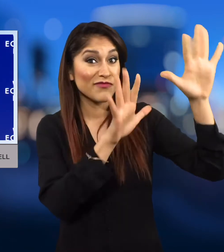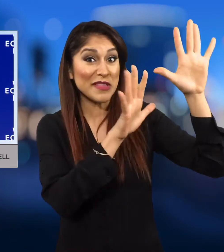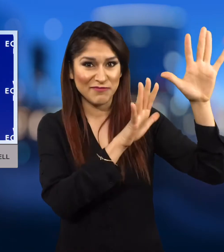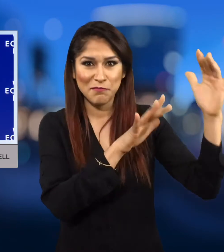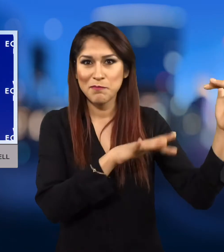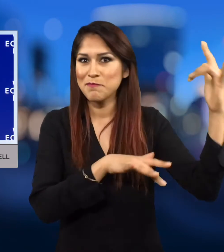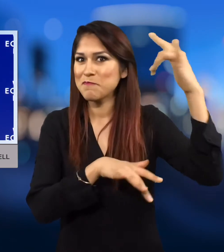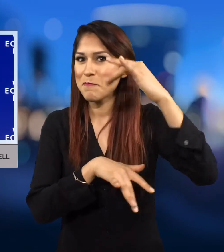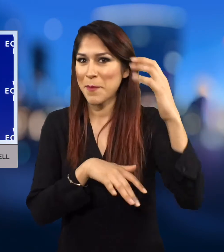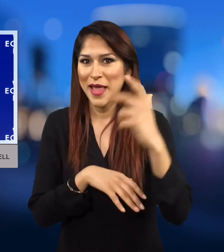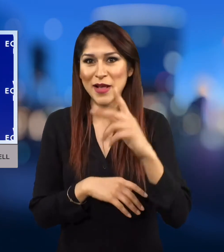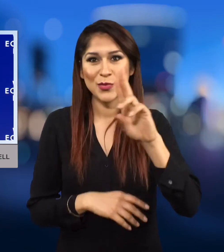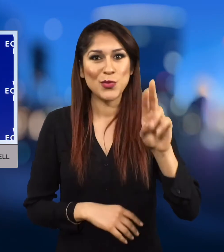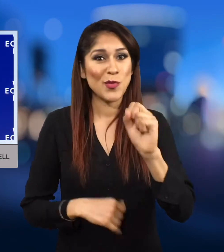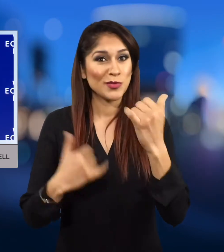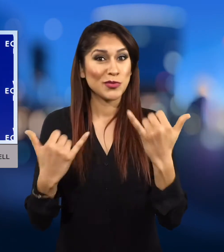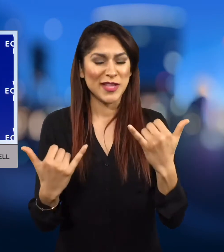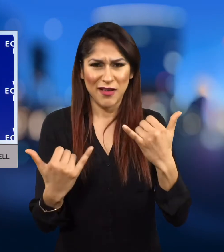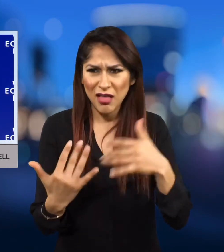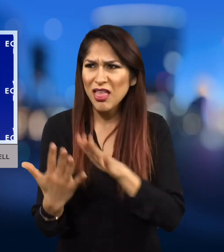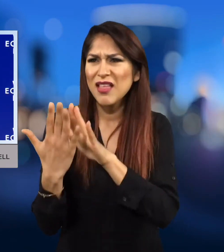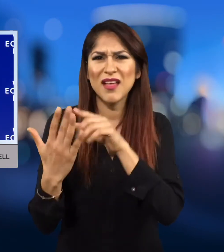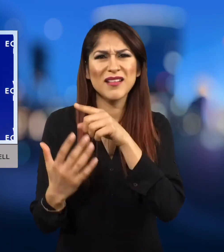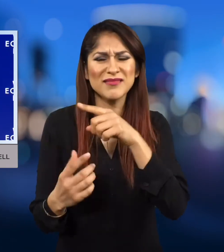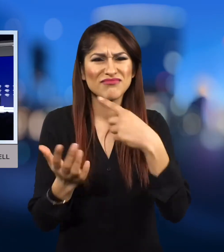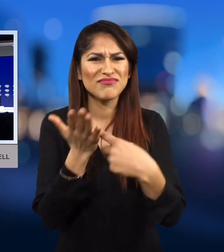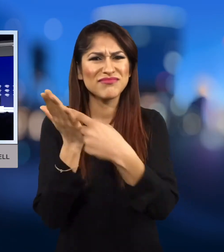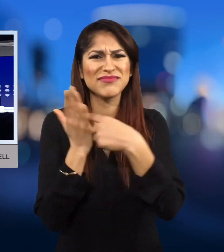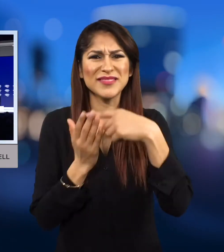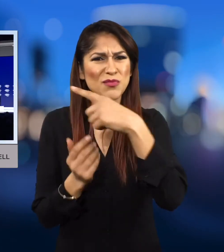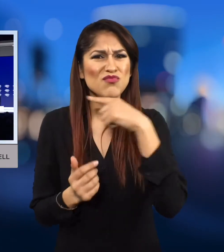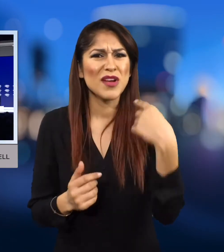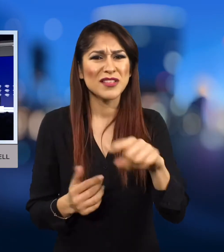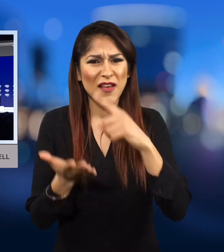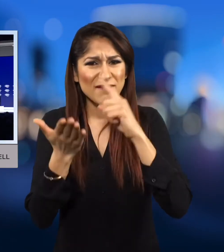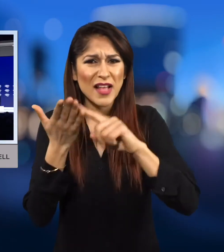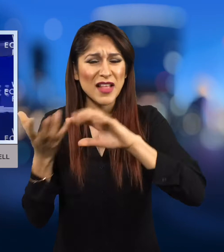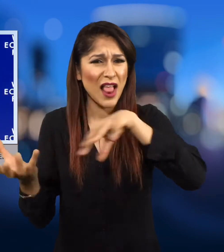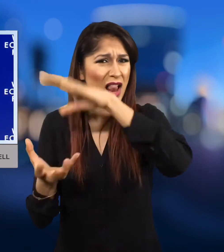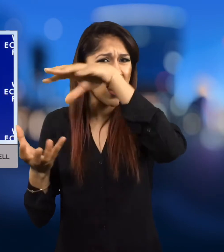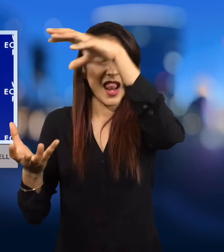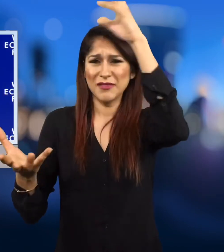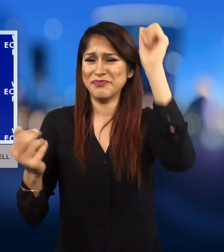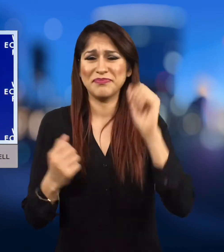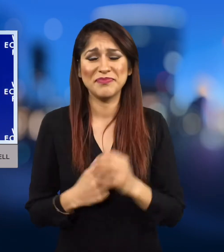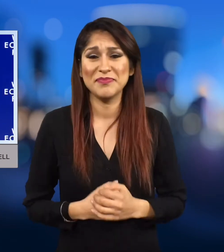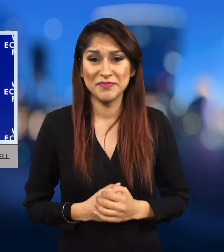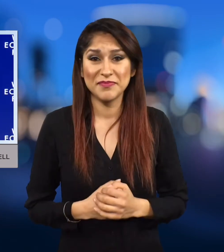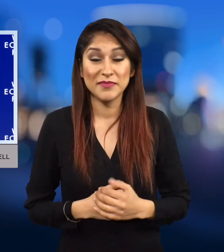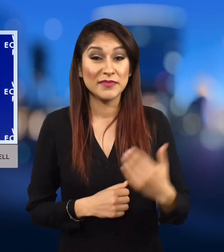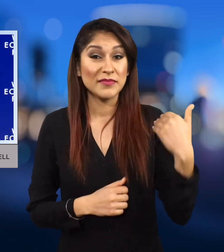now returns to the United States to face yet another major development in the Russia investigation.